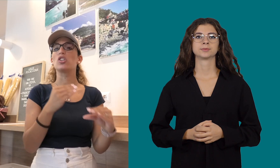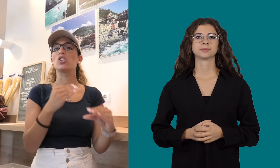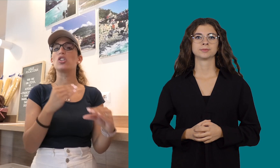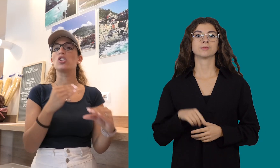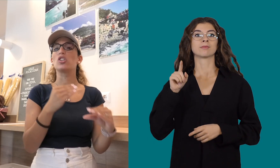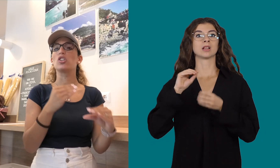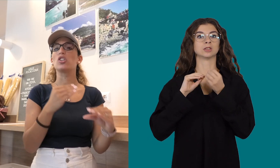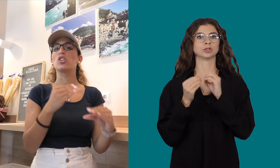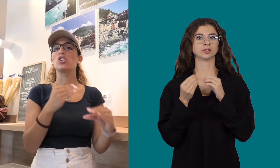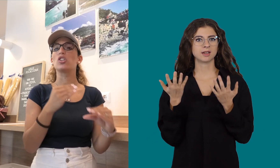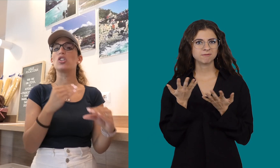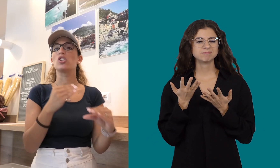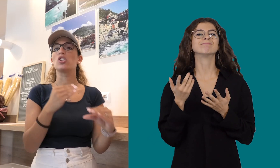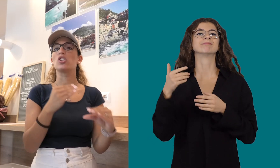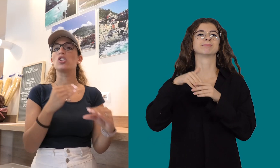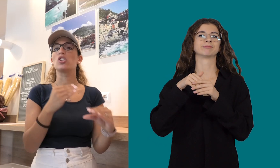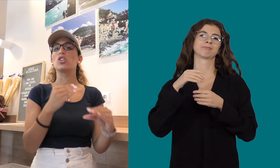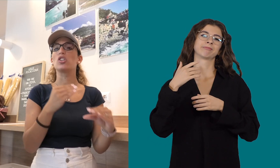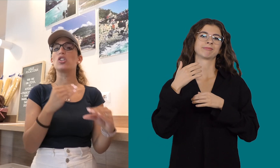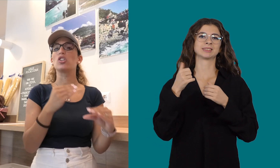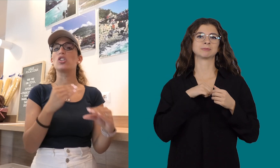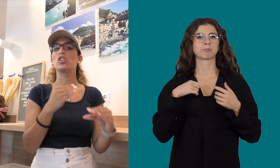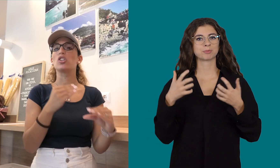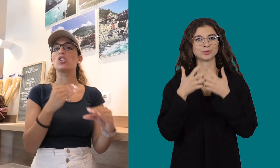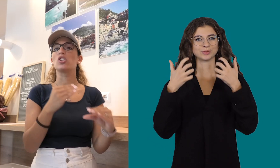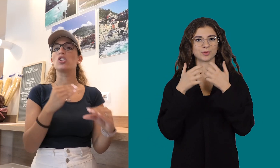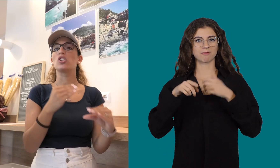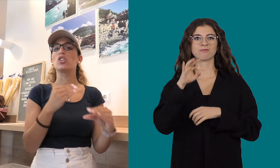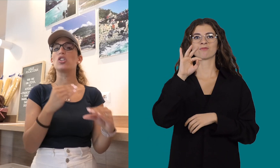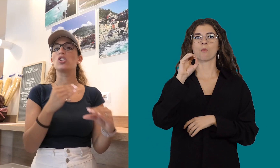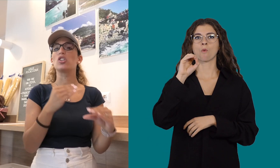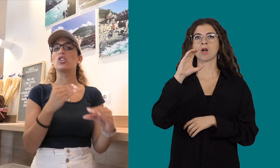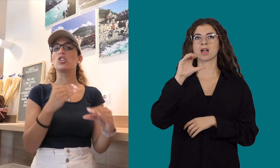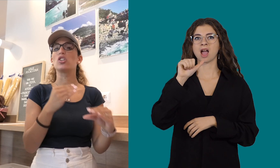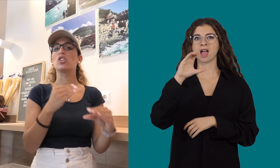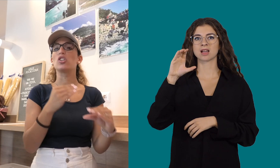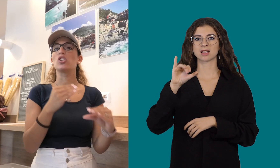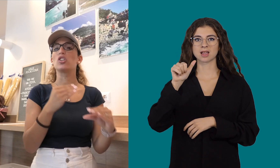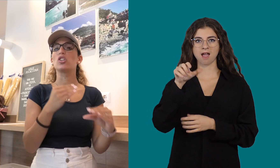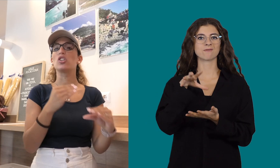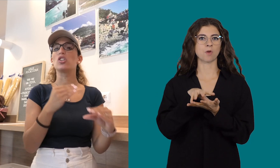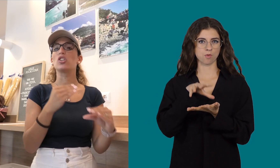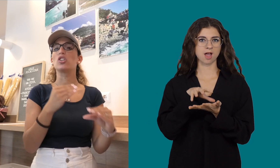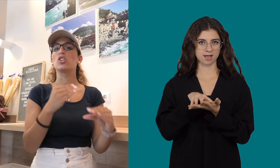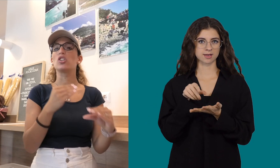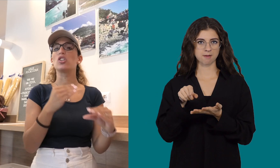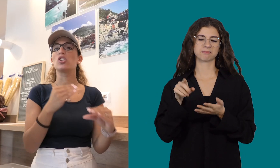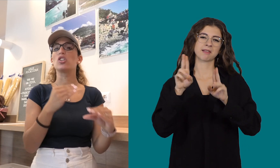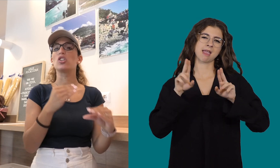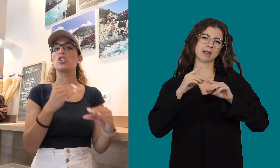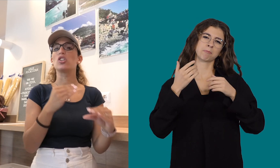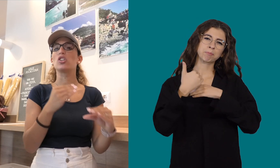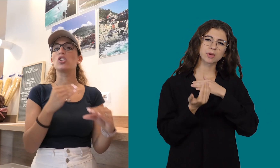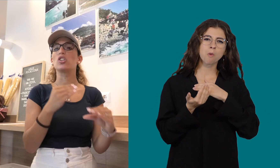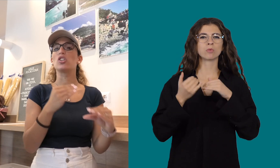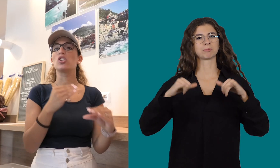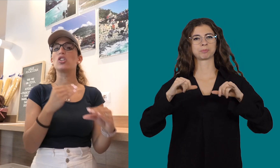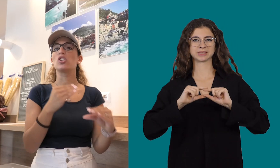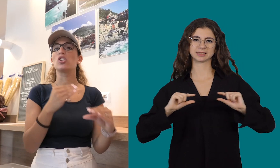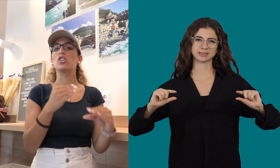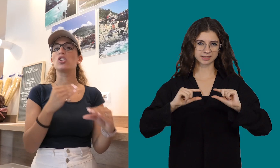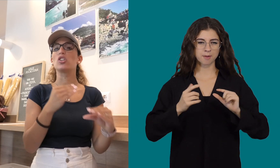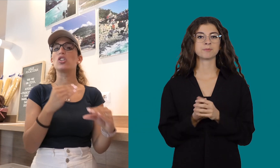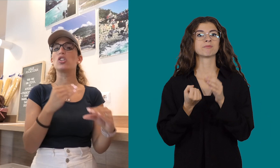The shop specialises in making focaccia